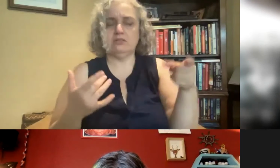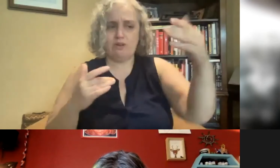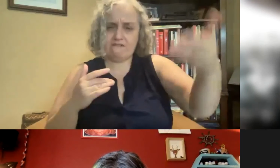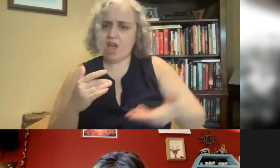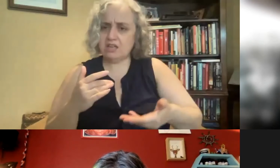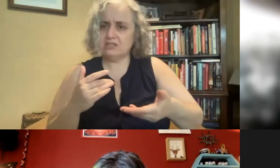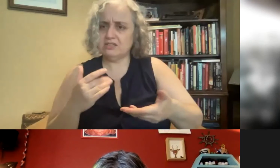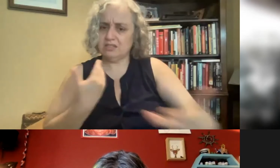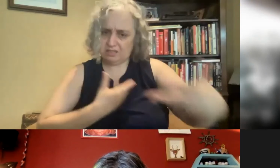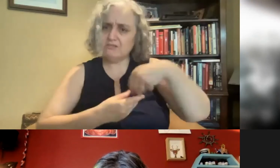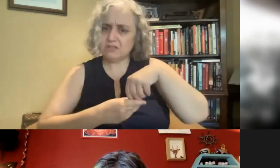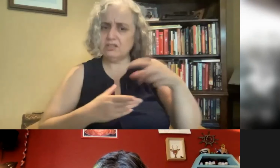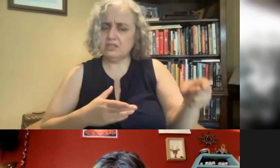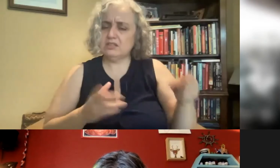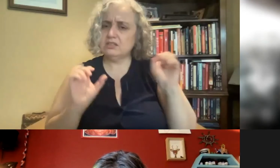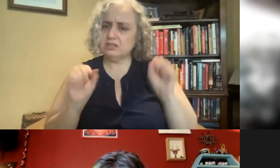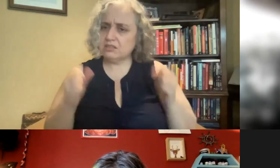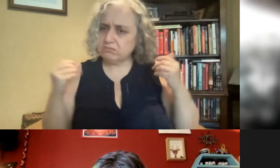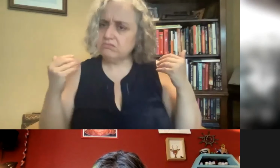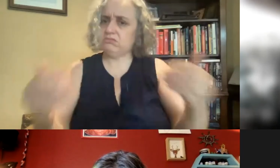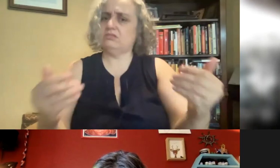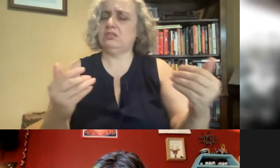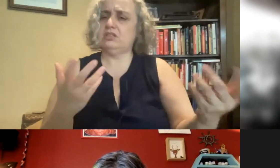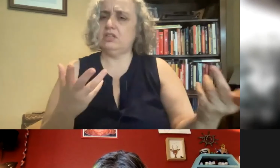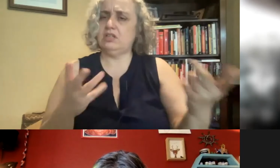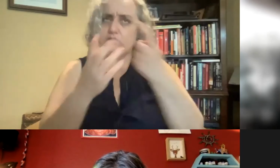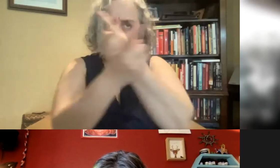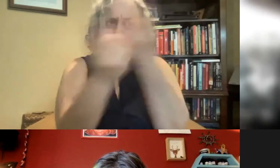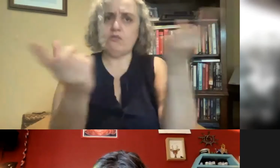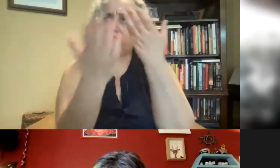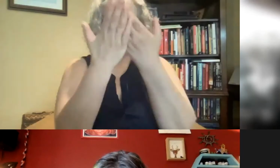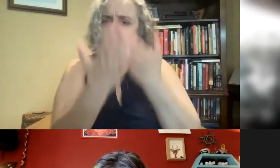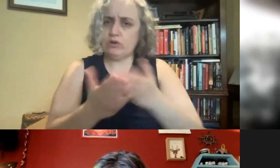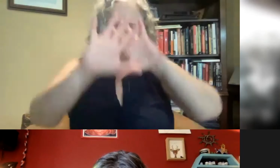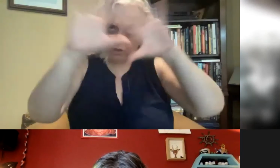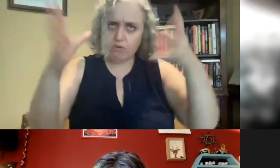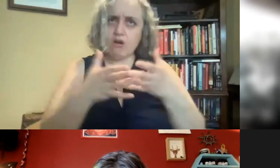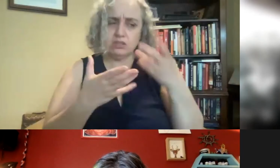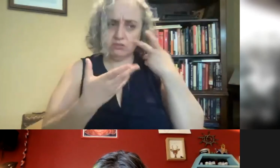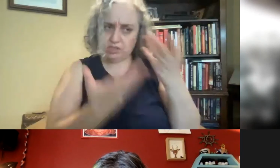they have to show the world how they want to dance. They have to ask